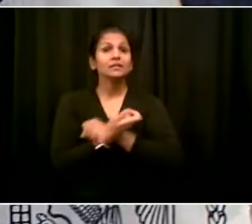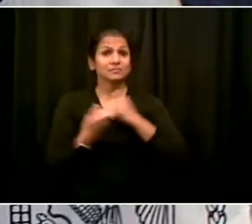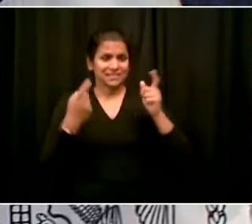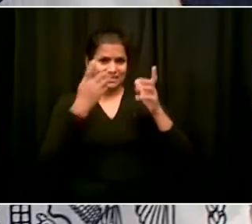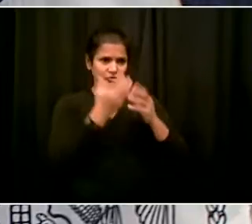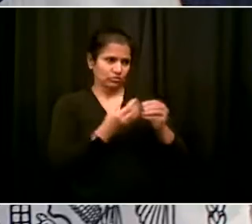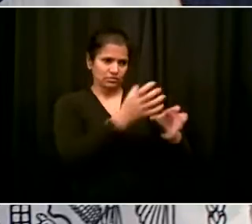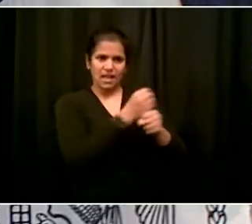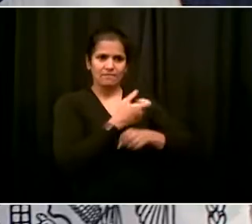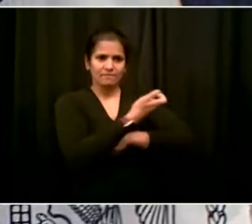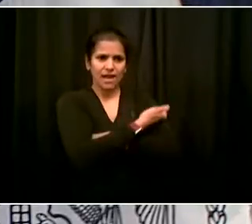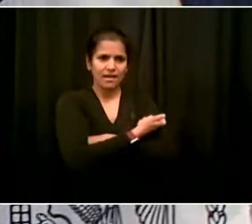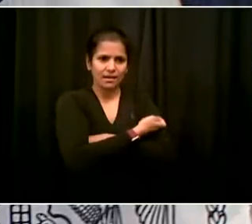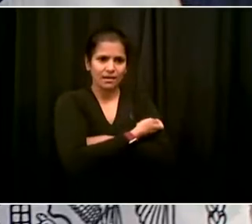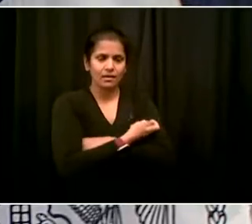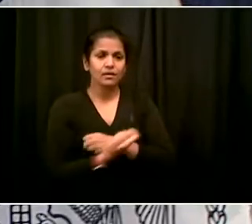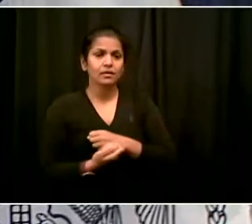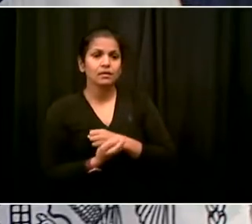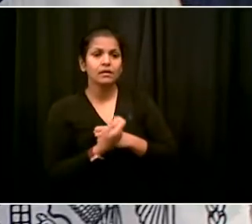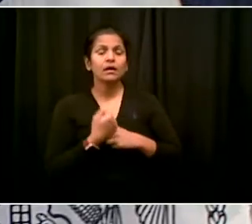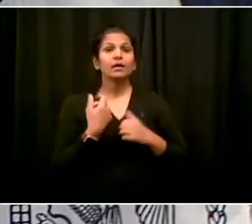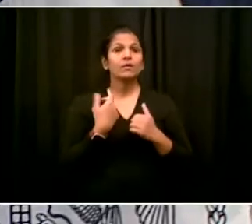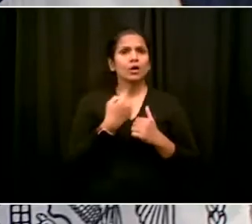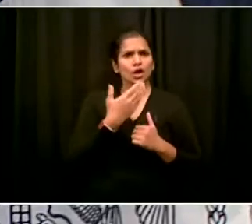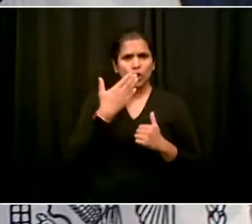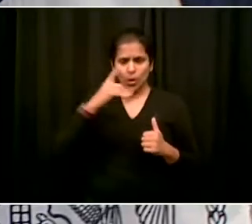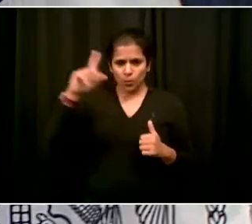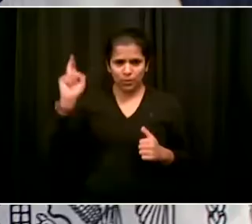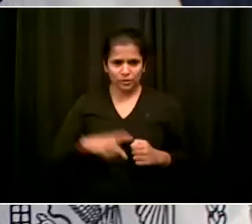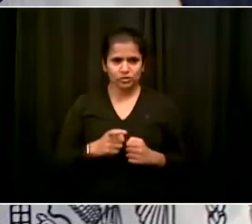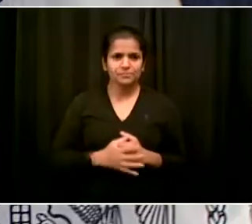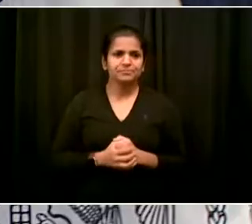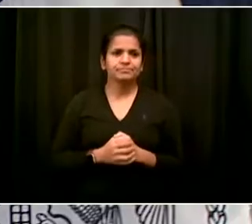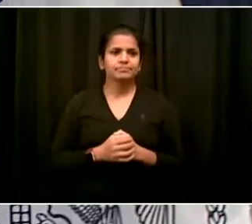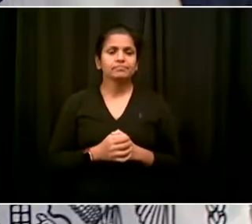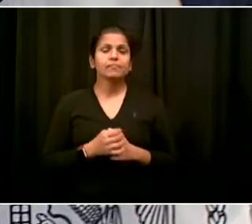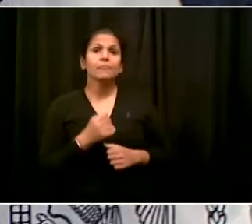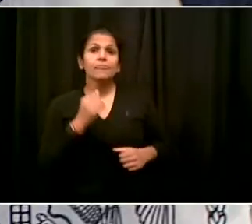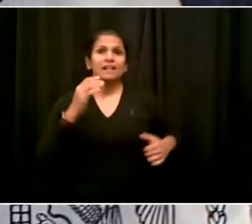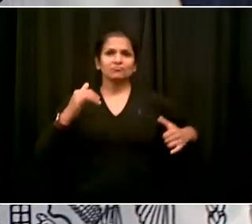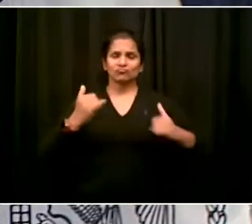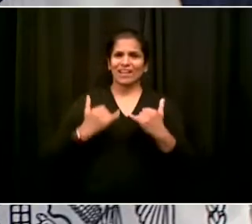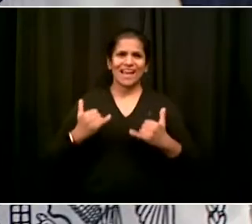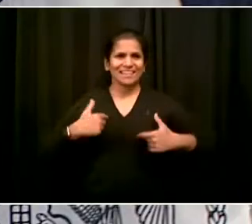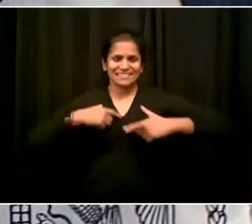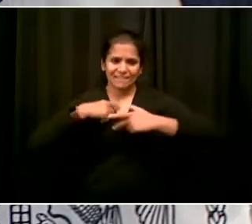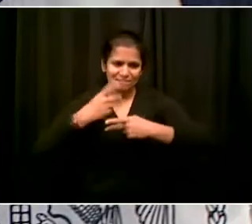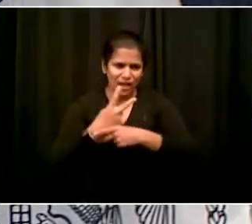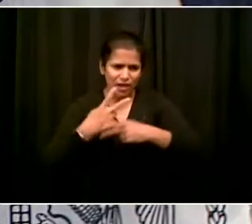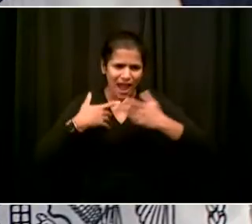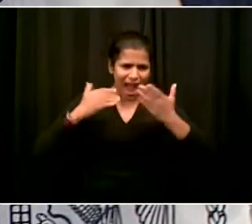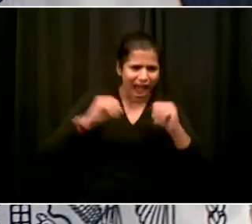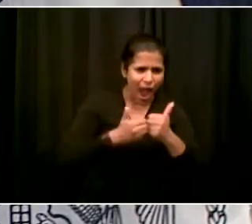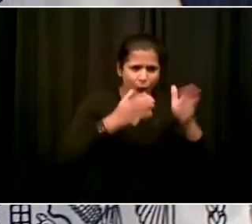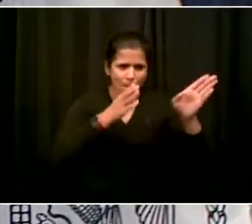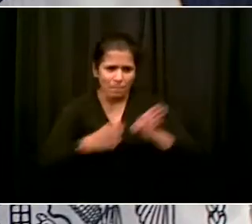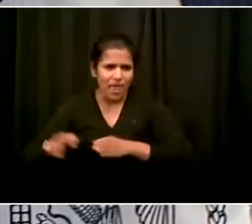THE VACCINE? CHRISTINA, REALLY GOOD QUESTION.